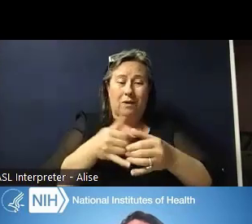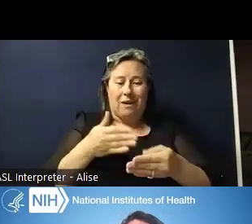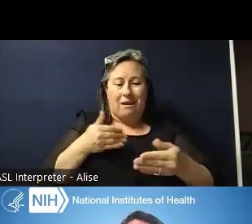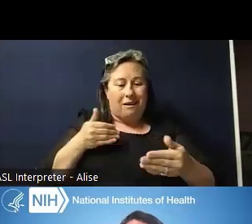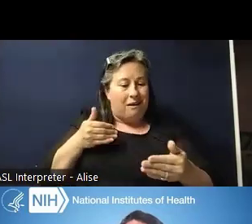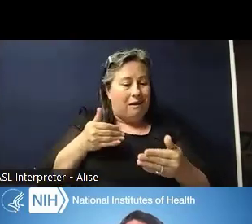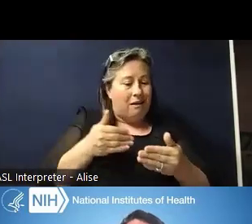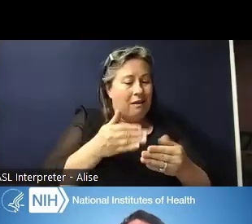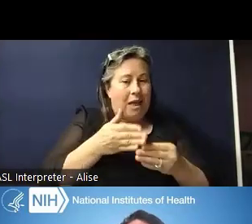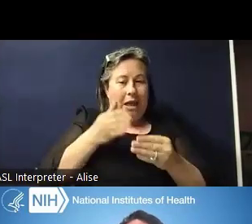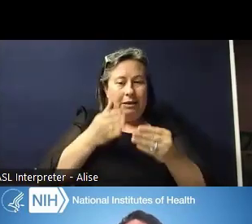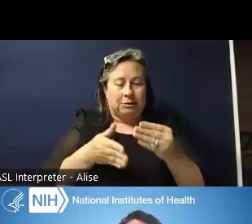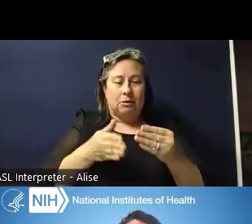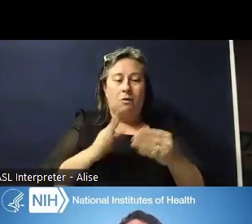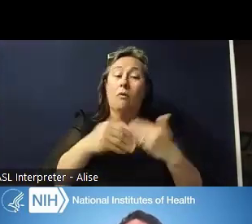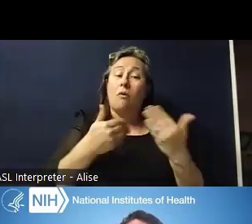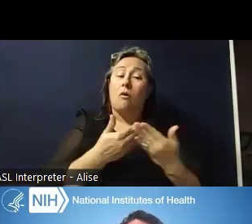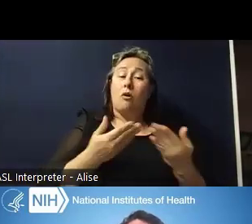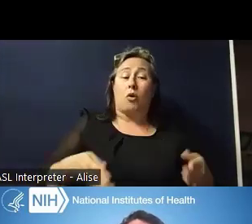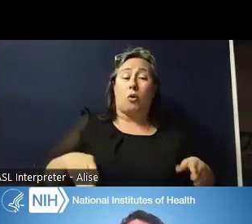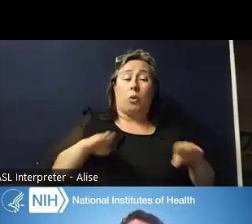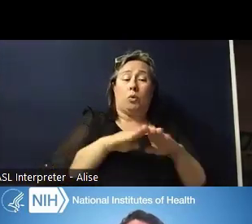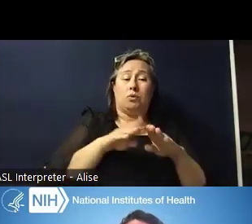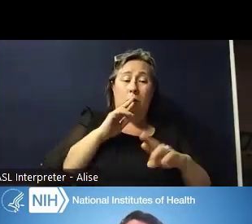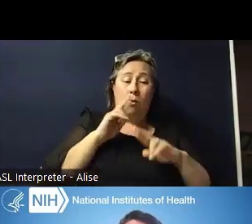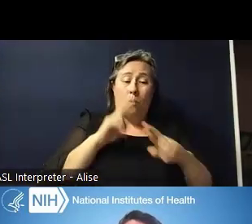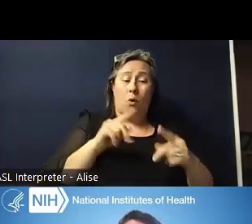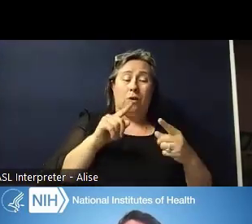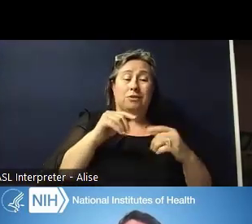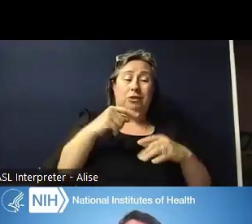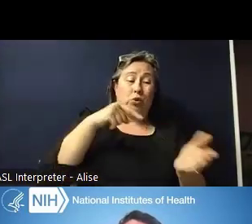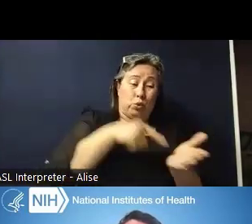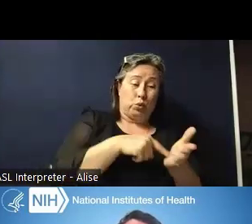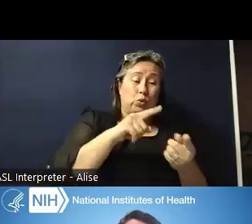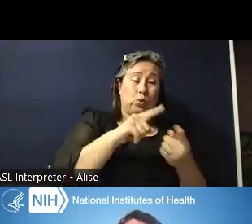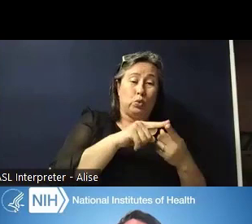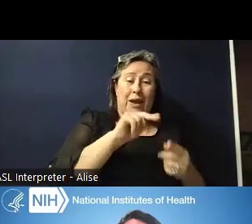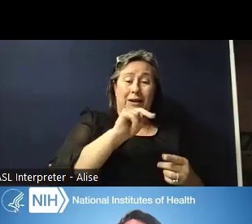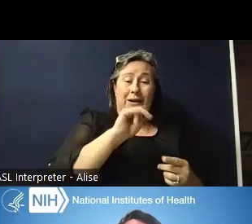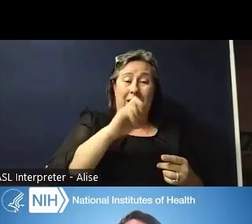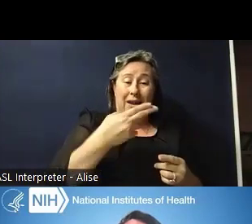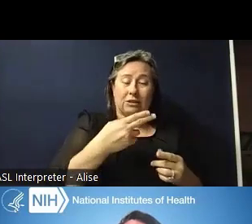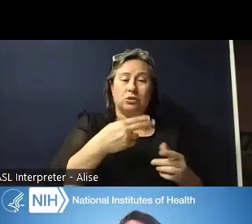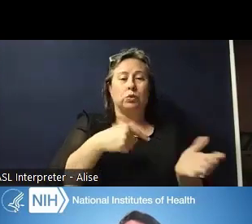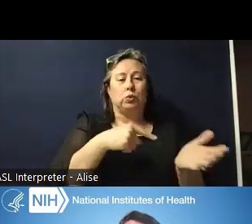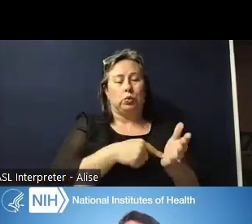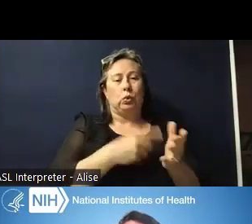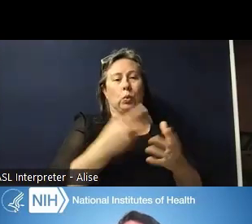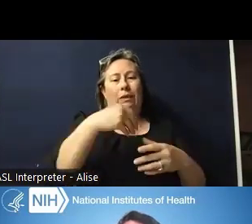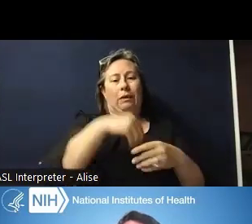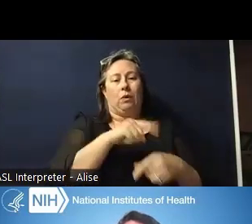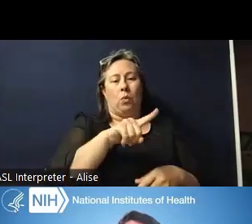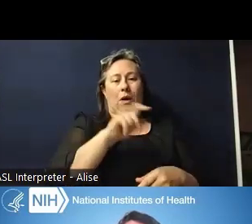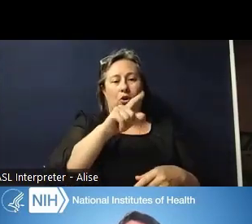because all of the close-out reports that are due to NIH are due within 120 days of the end of the project period,